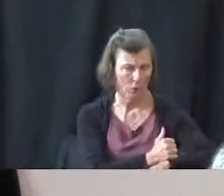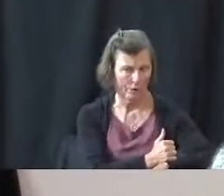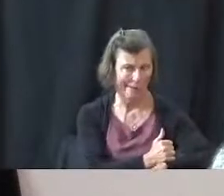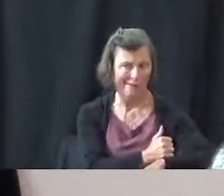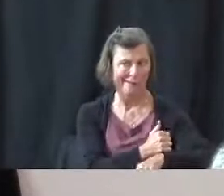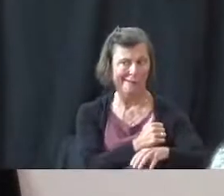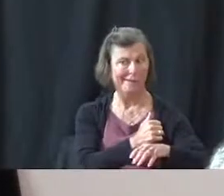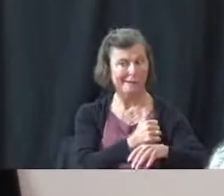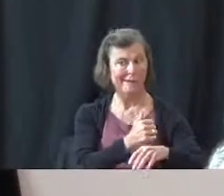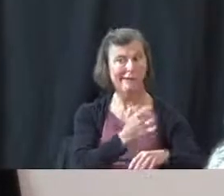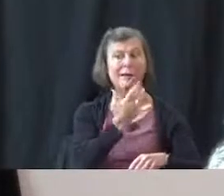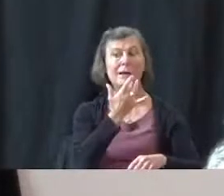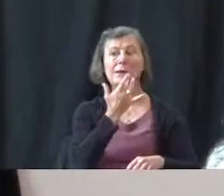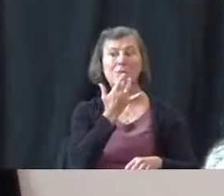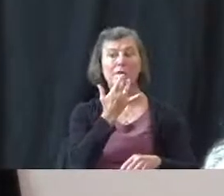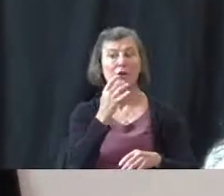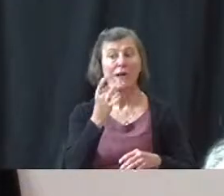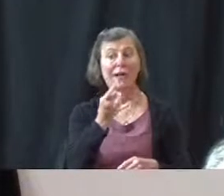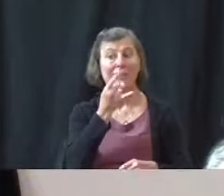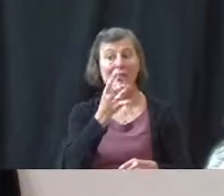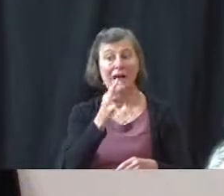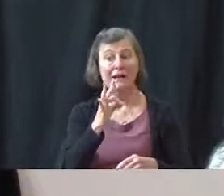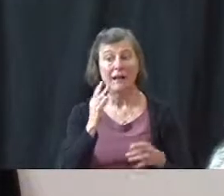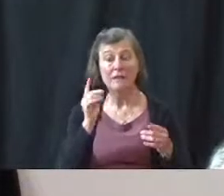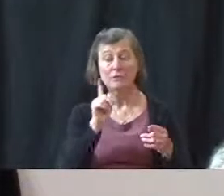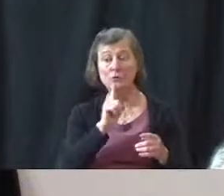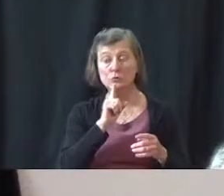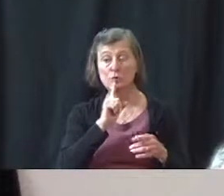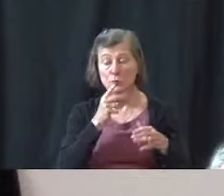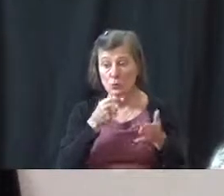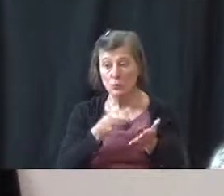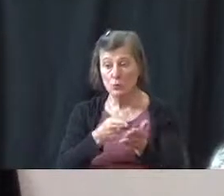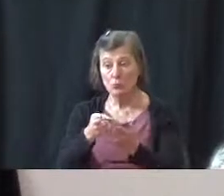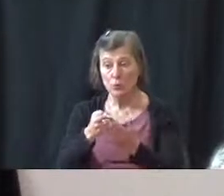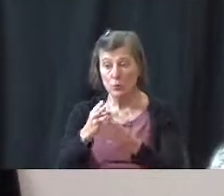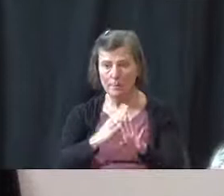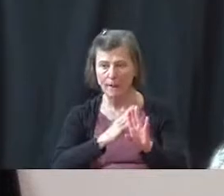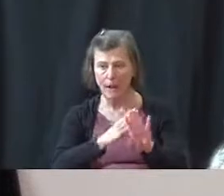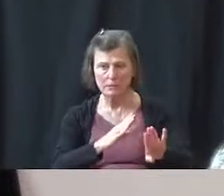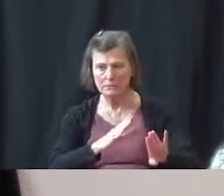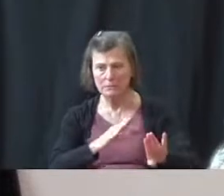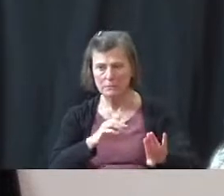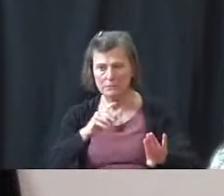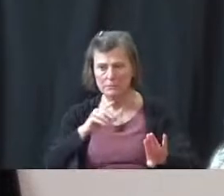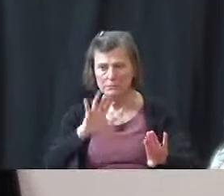the light of truth not be seen and the voice of truth not be heard, by the people.